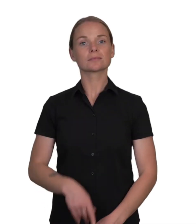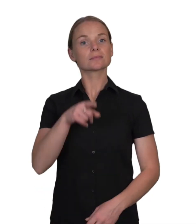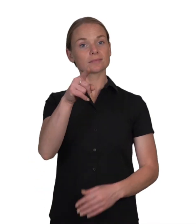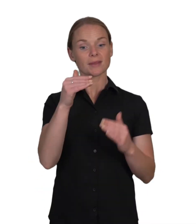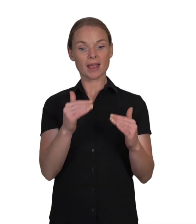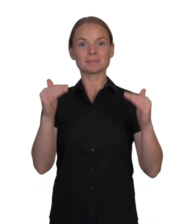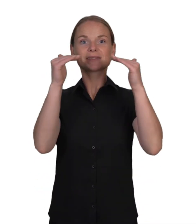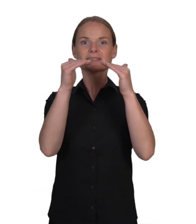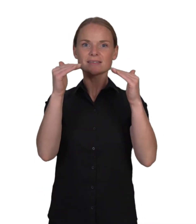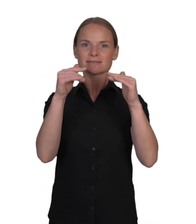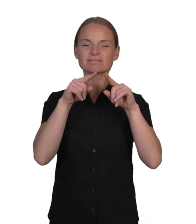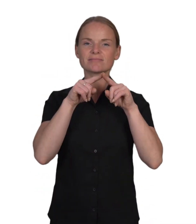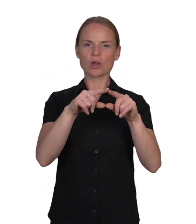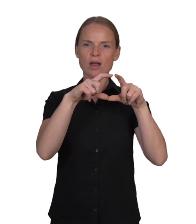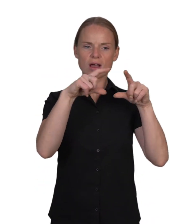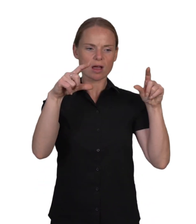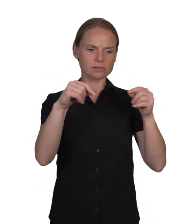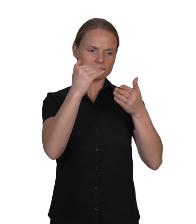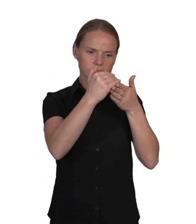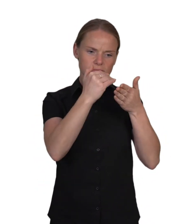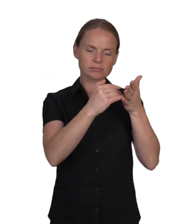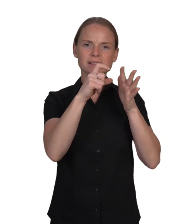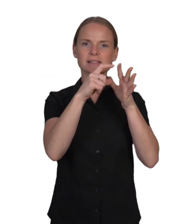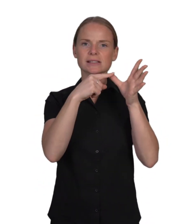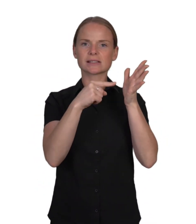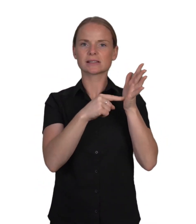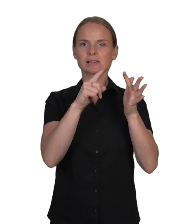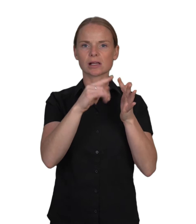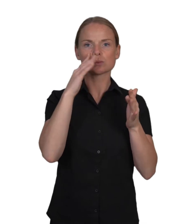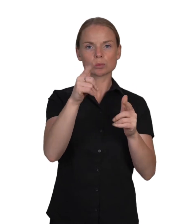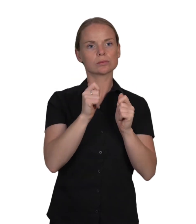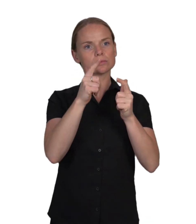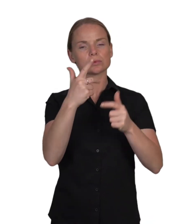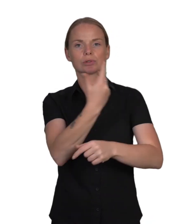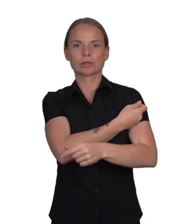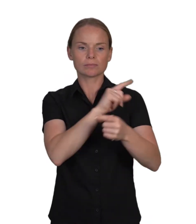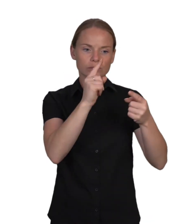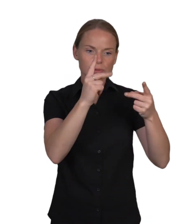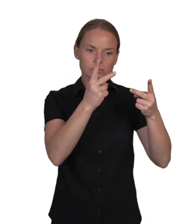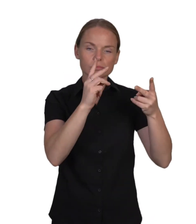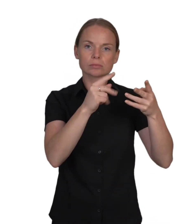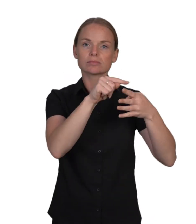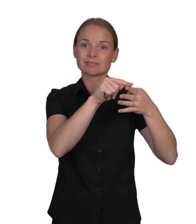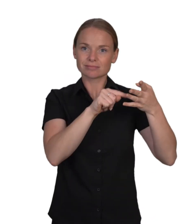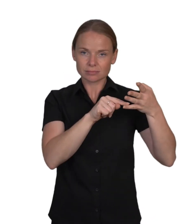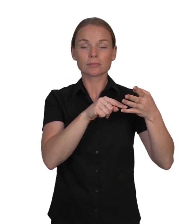To be considered up to date with COVID-19 vaccination,